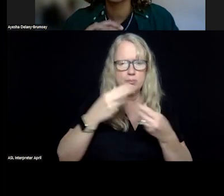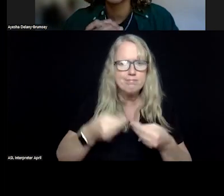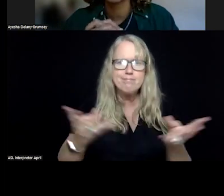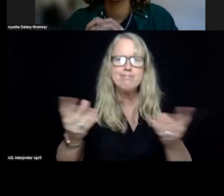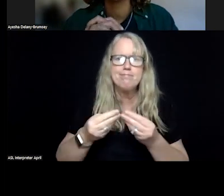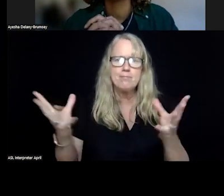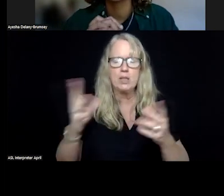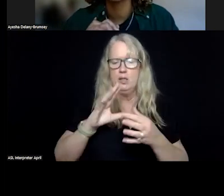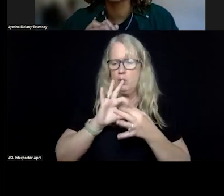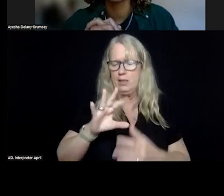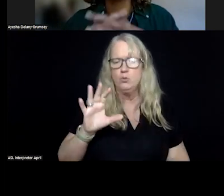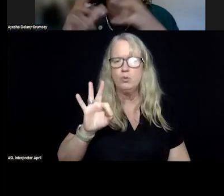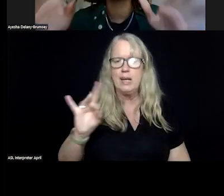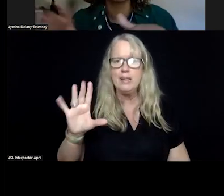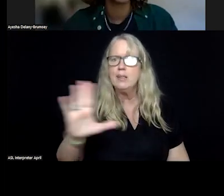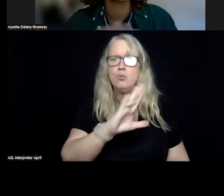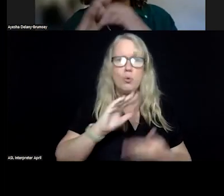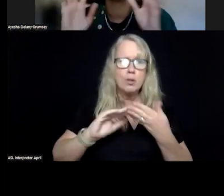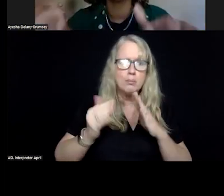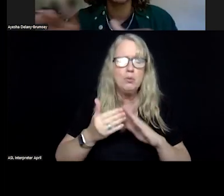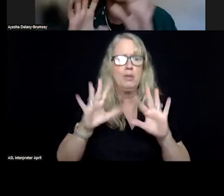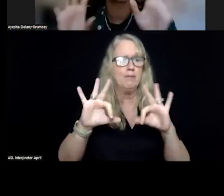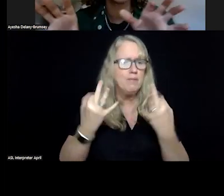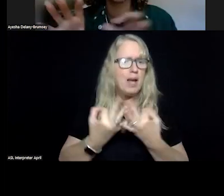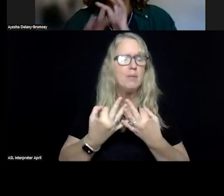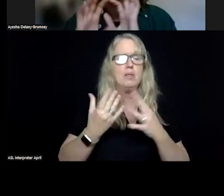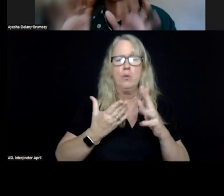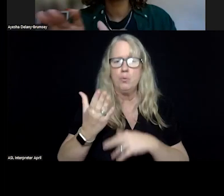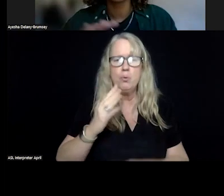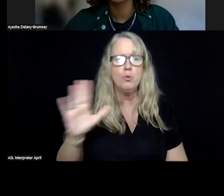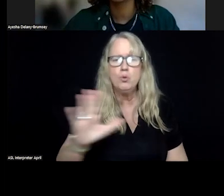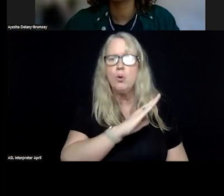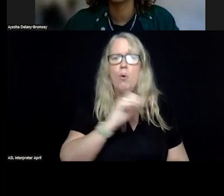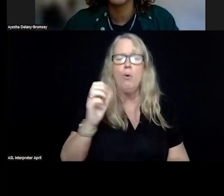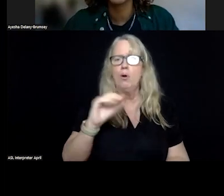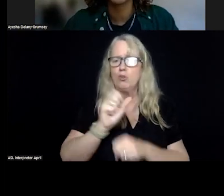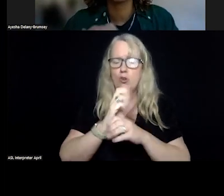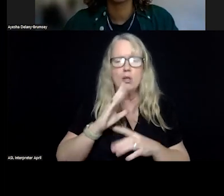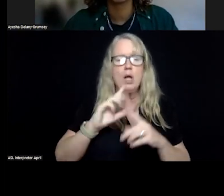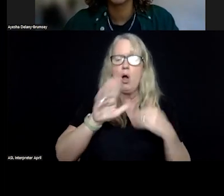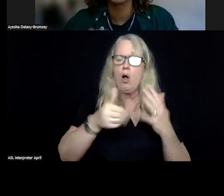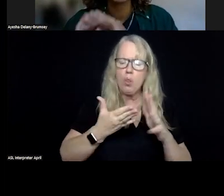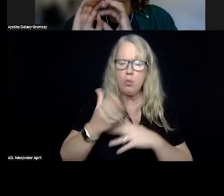988 IN YOUR COMMUNITIES, FAMILIES, COLLEAGUES, ECT, ALL OF THAT IS AVAILABLE FOR SAMHSA FOR FREE.